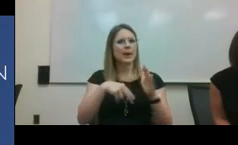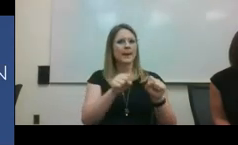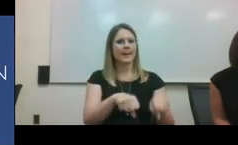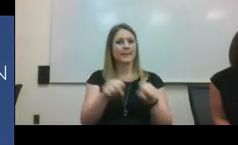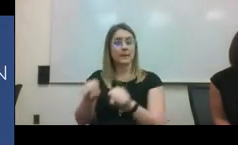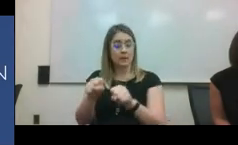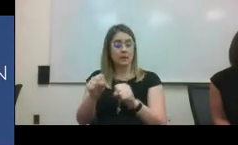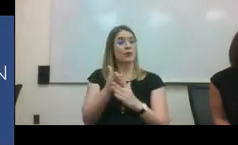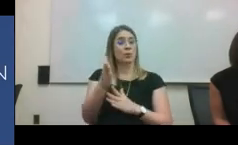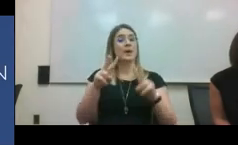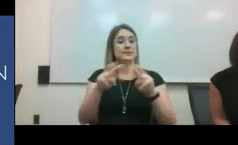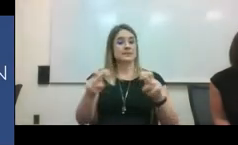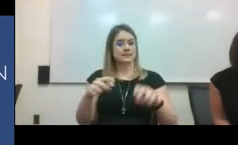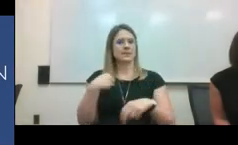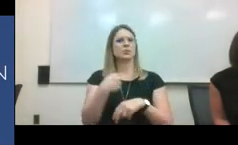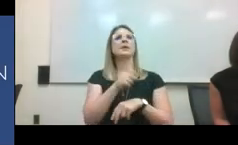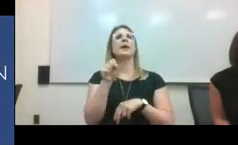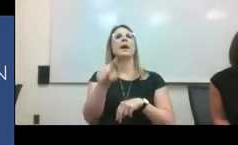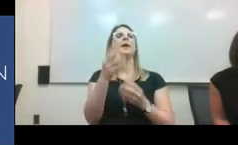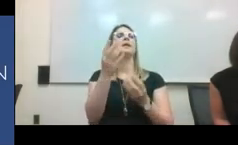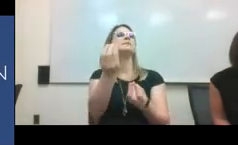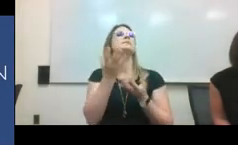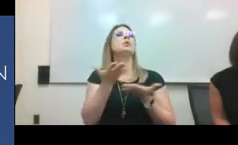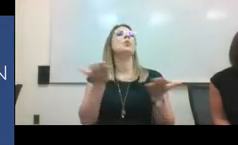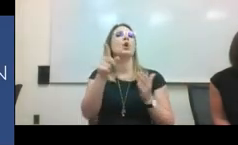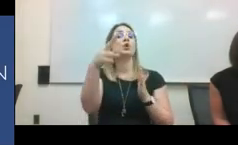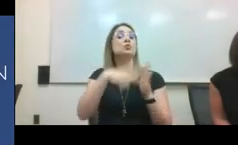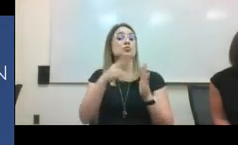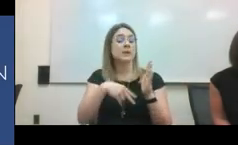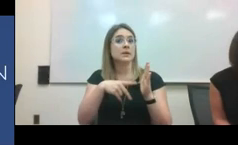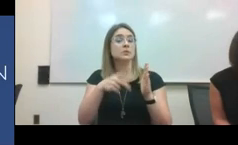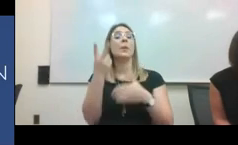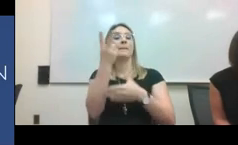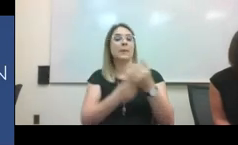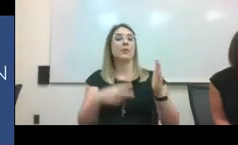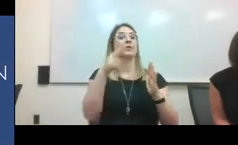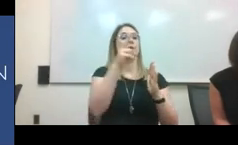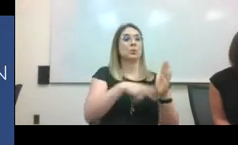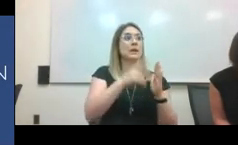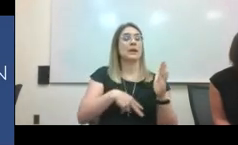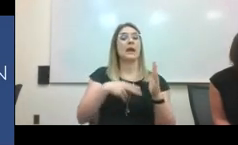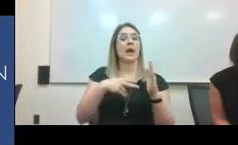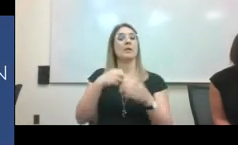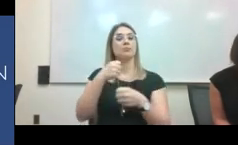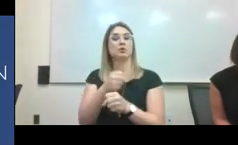the assessment what they were reading. So, they were reading as well as producing. So, we wanted to obviously assess them